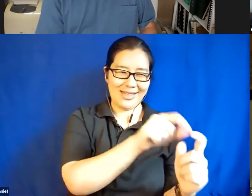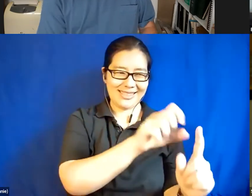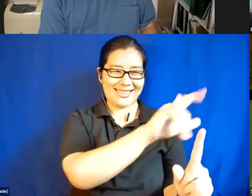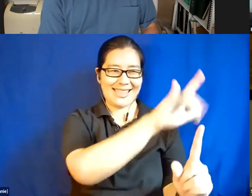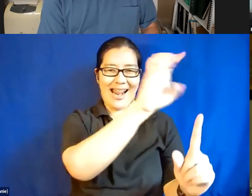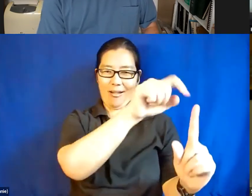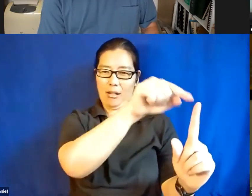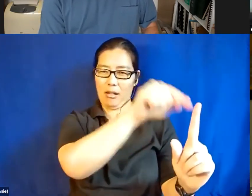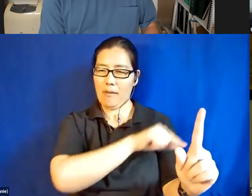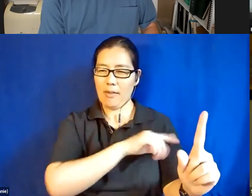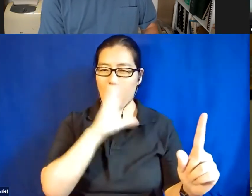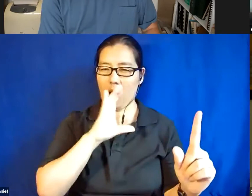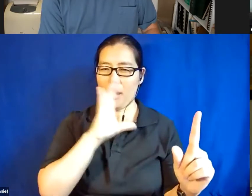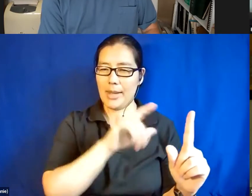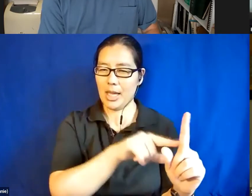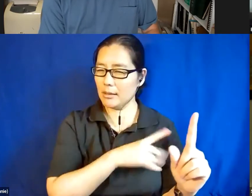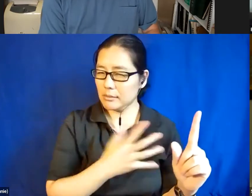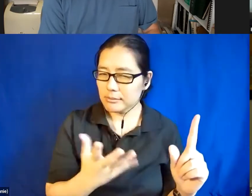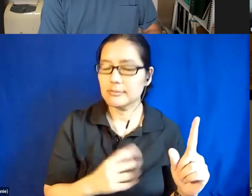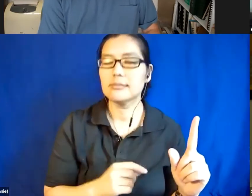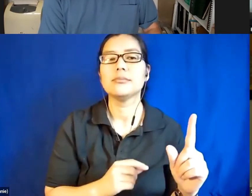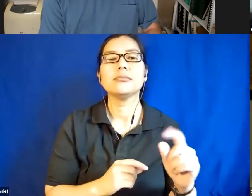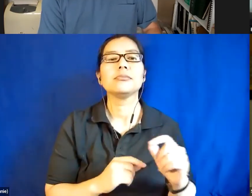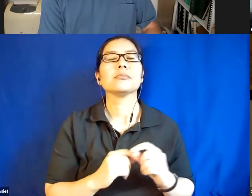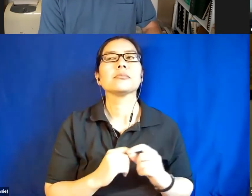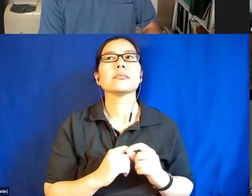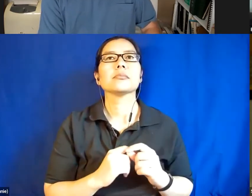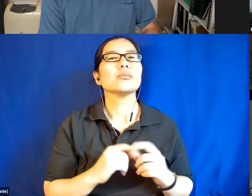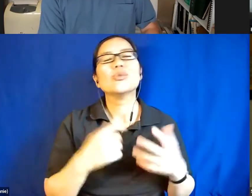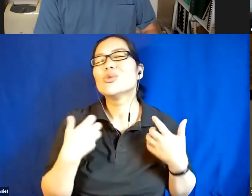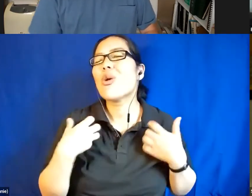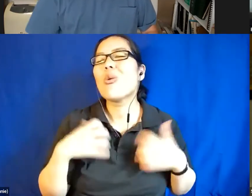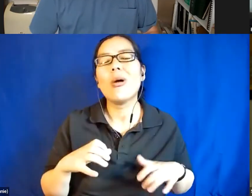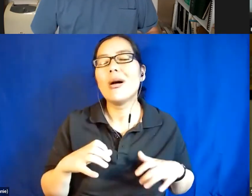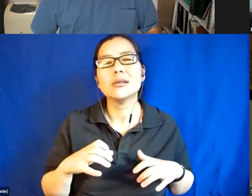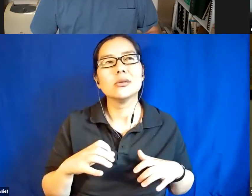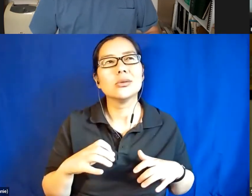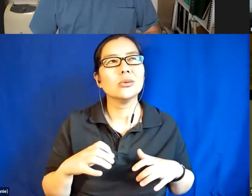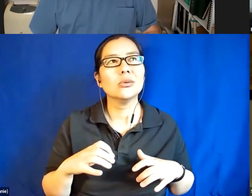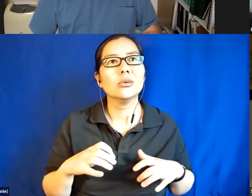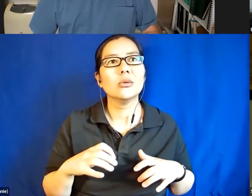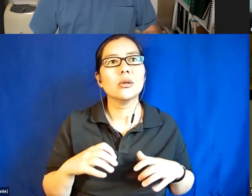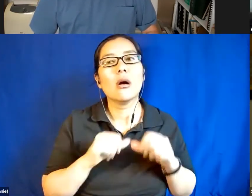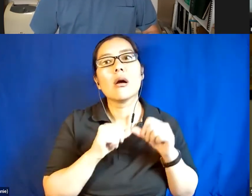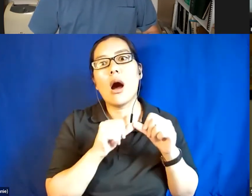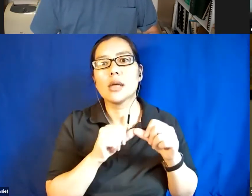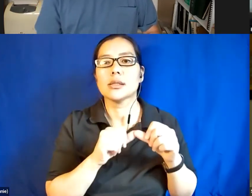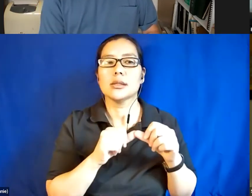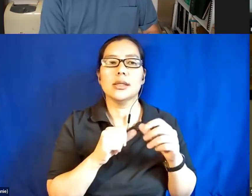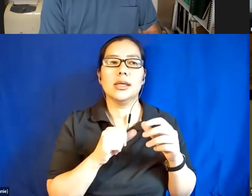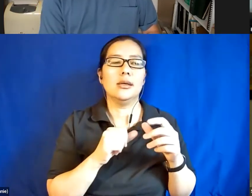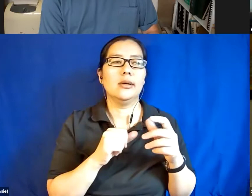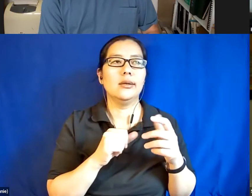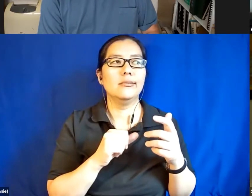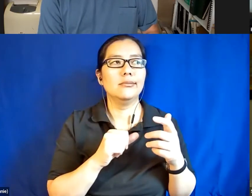aesthetic all the time when that artist or that comic is not particularly invested in the aesthetic